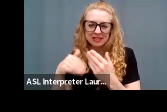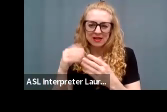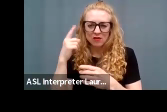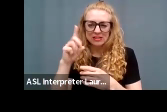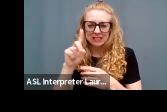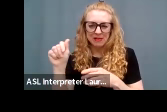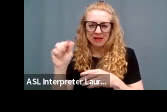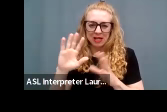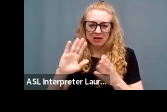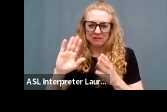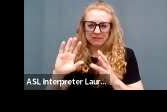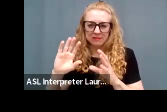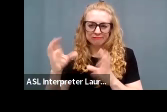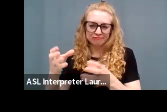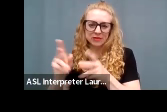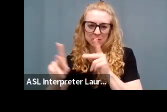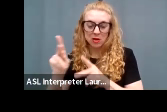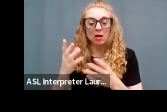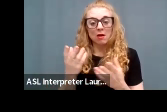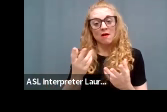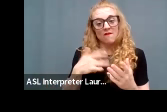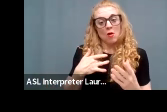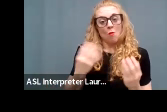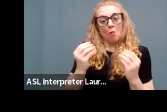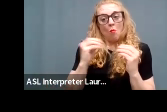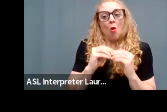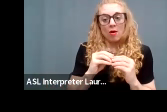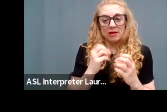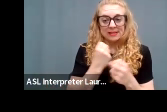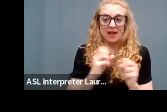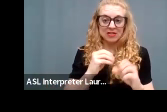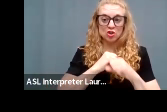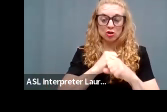of Safety and Security you know if I say to Alexa you know good night Alexa good night and she locks